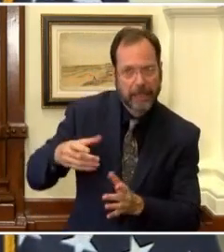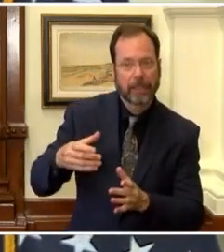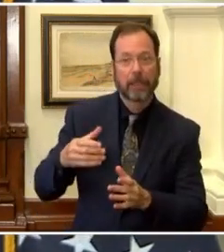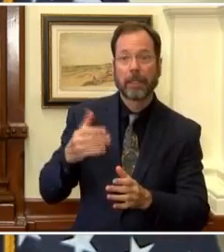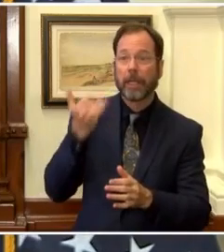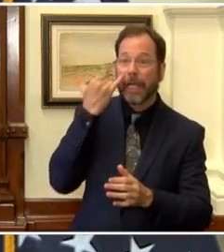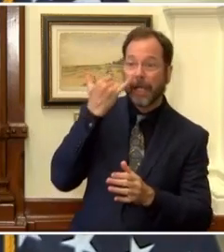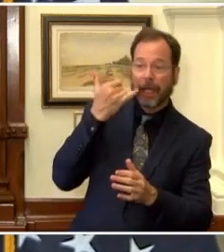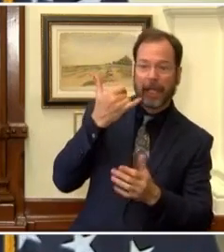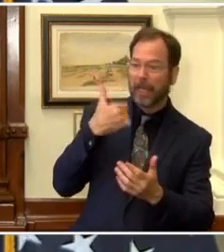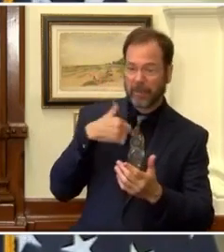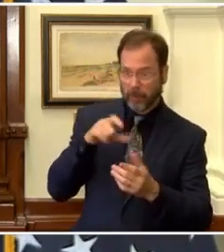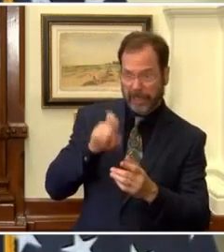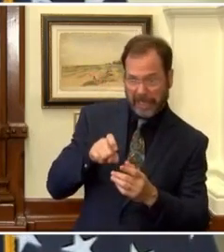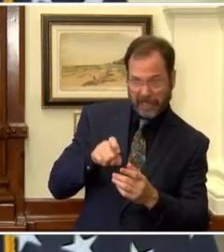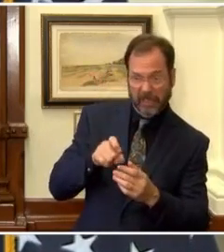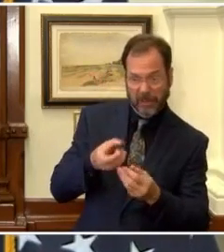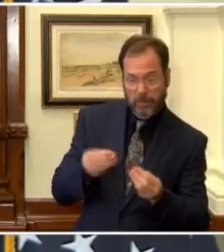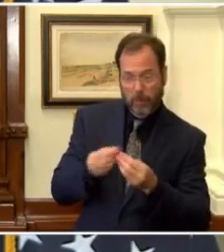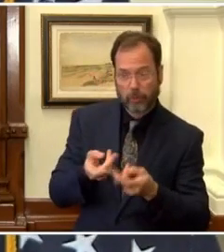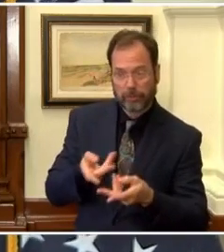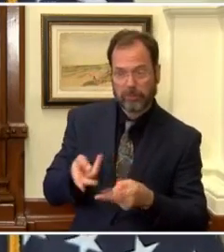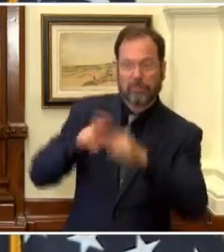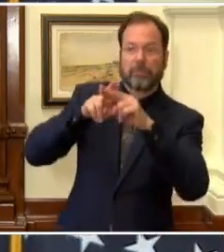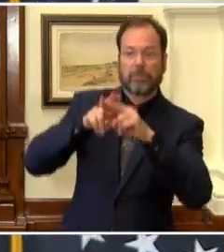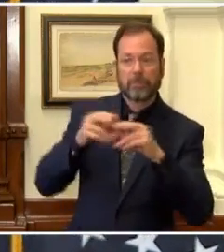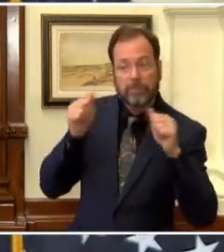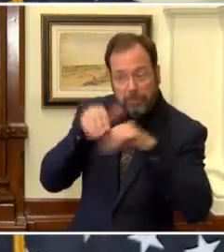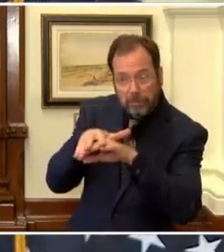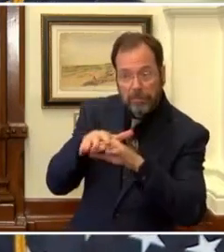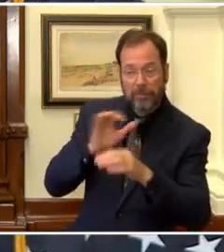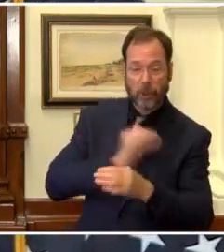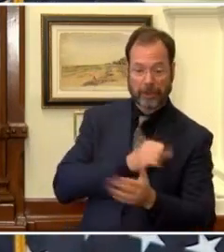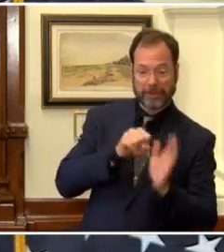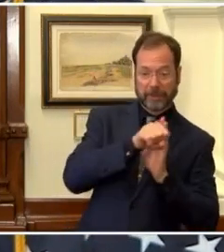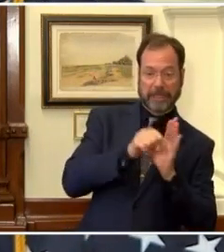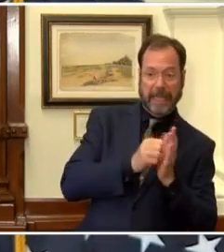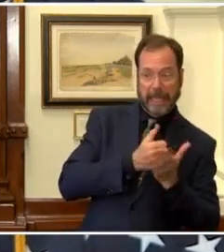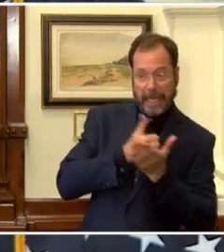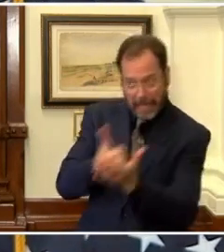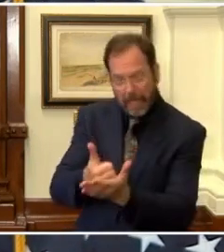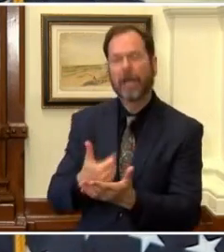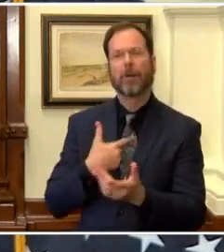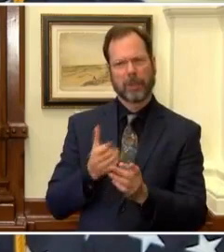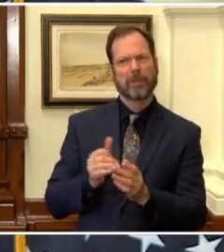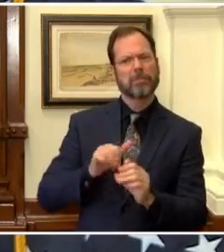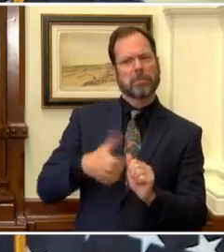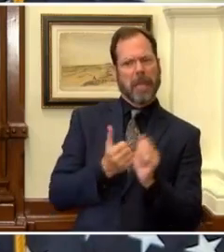HAVE SURGE CAPACITY PLANS OUT THERE AND, TO THE EXTENT THEY NEED TO MOVE INTO OTHER AREAS OR